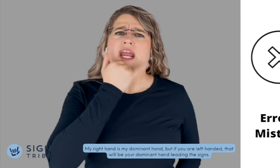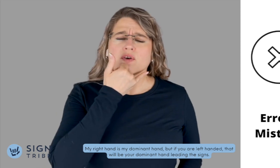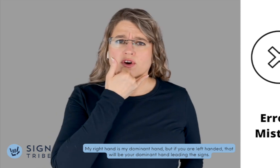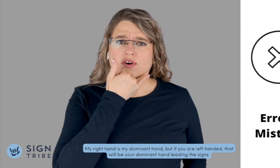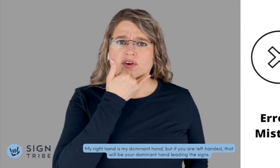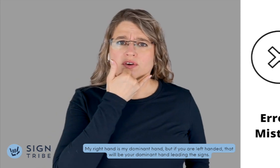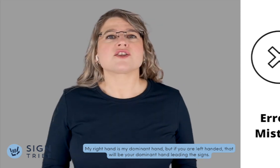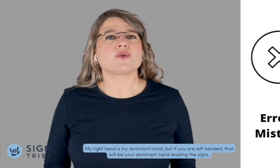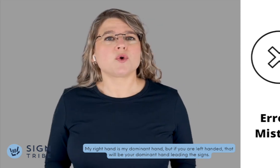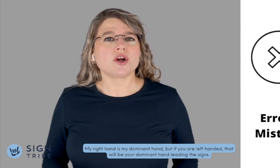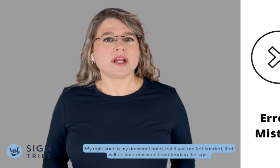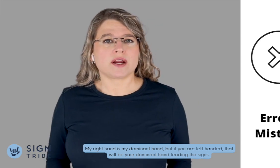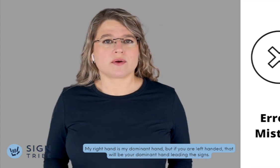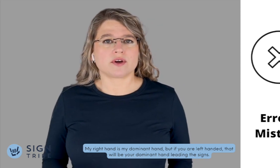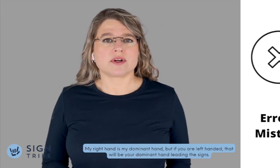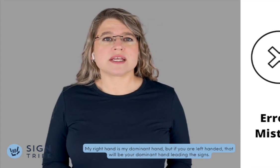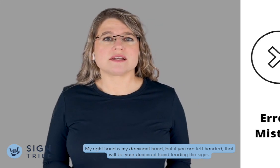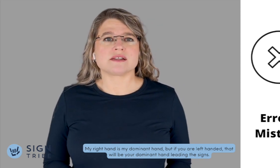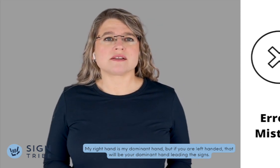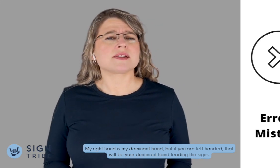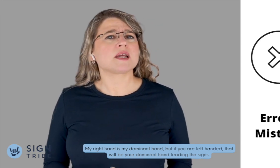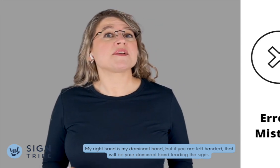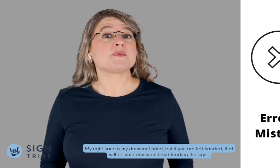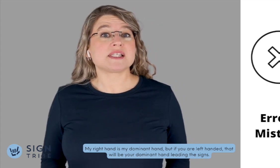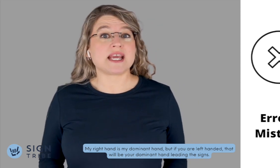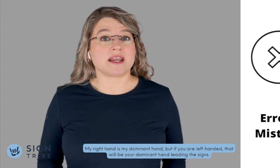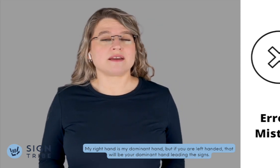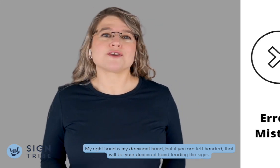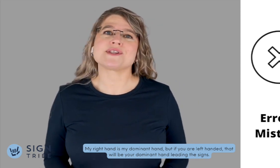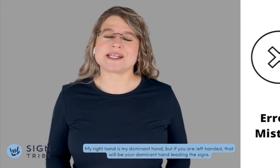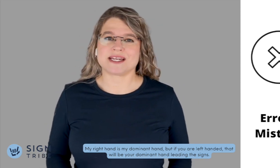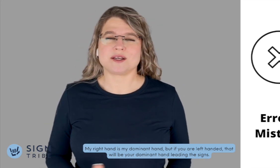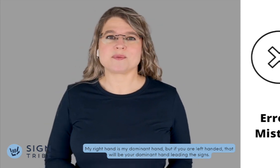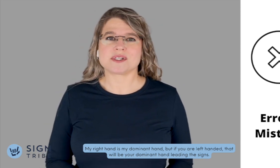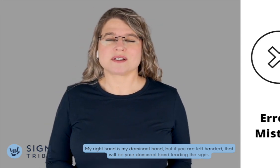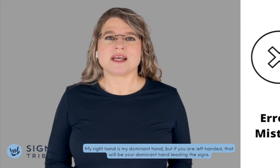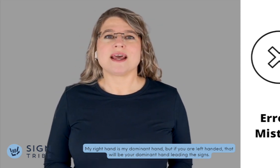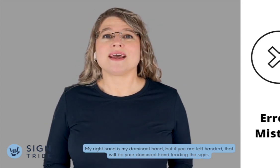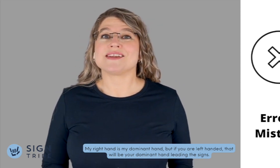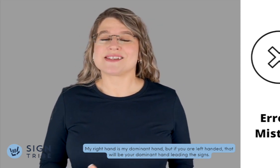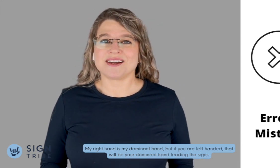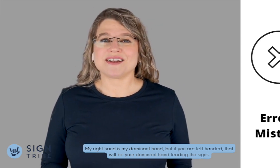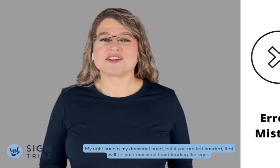Error. So the word error is the same as mistake. They're synonyms and the signs